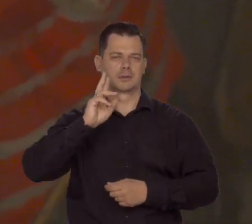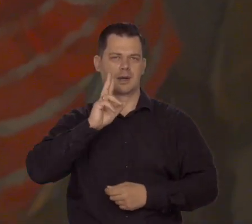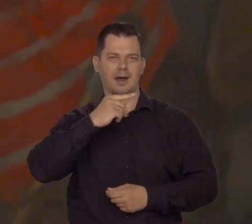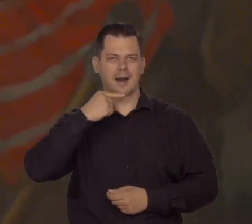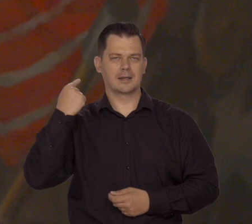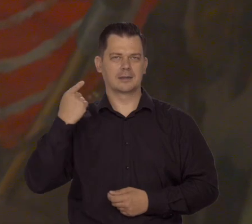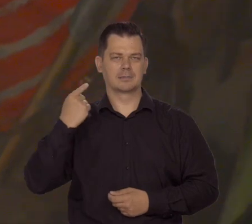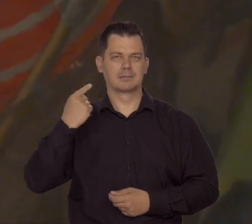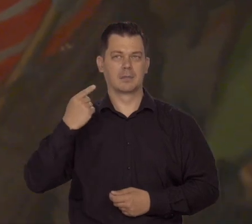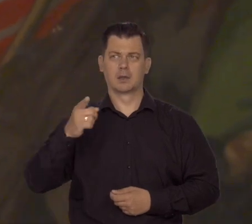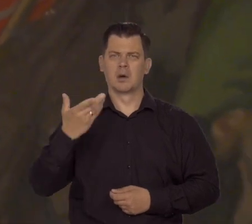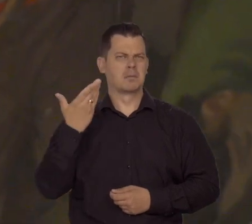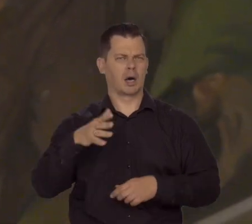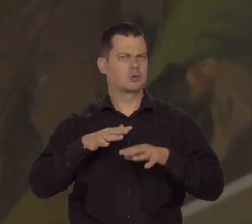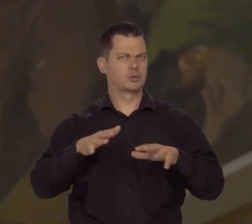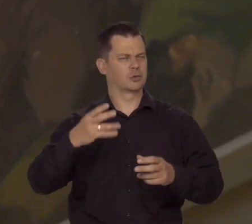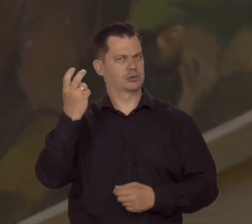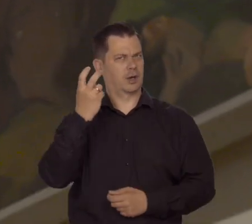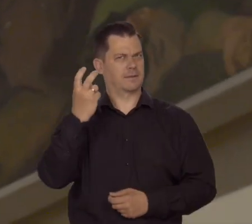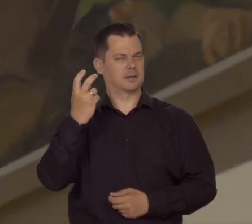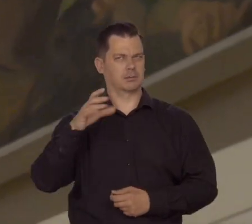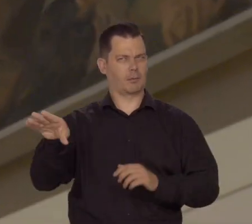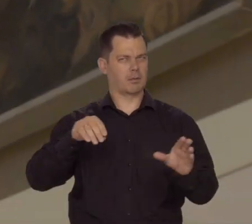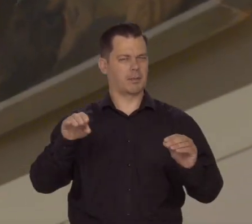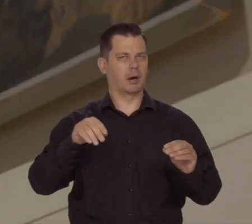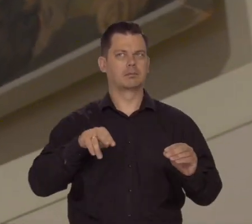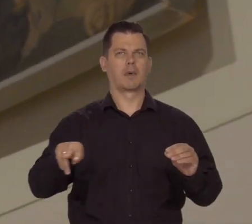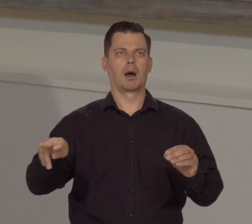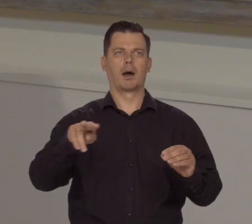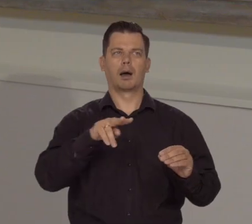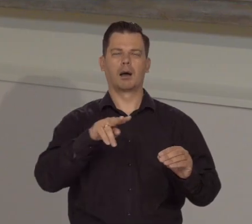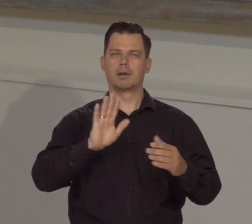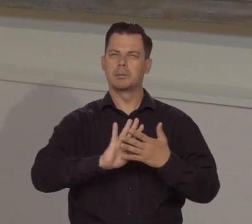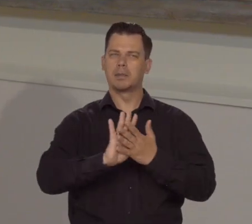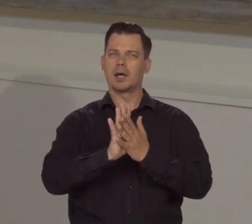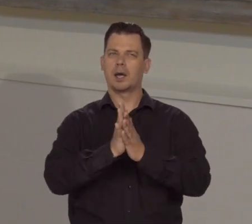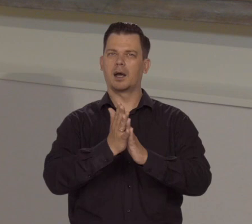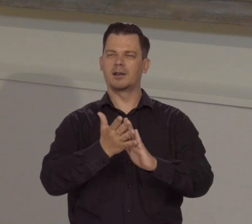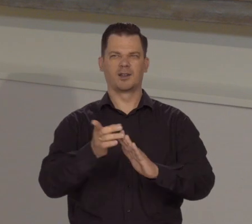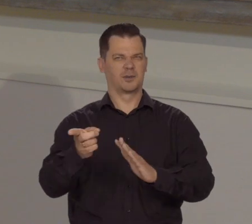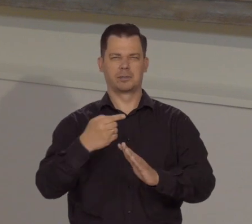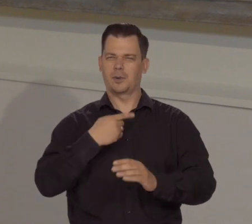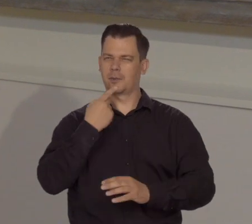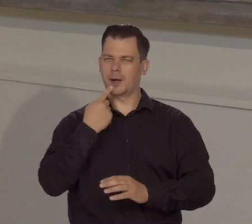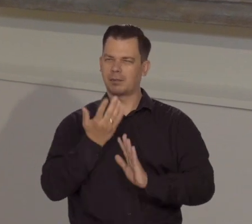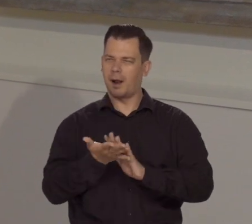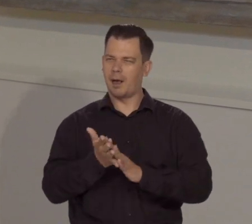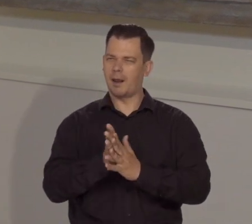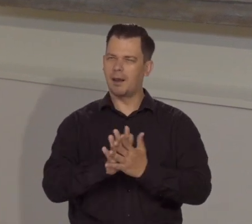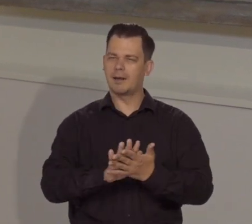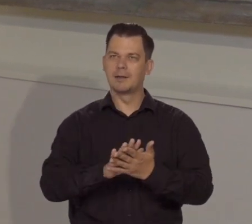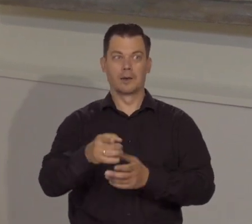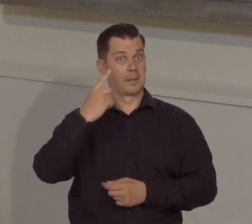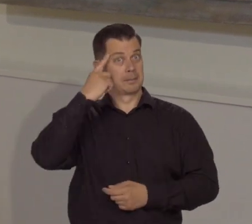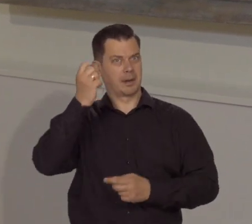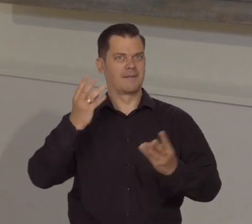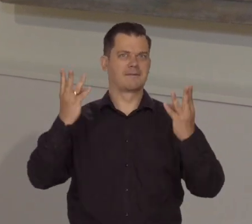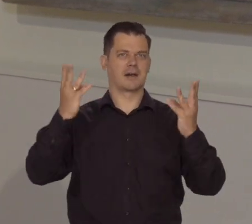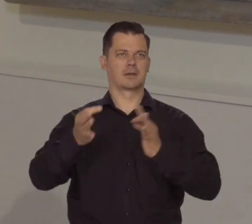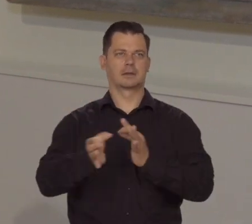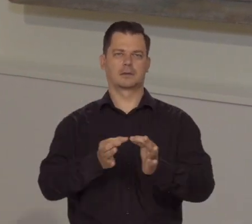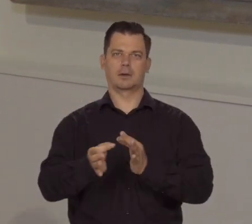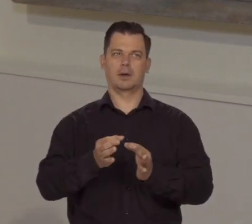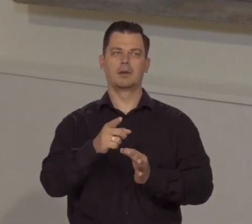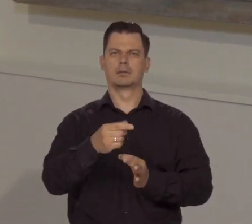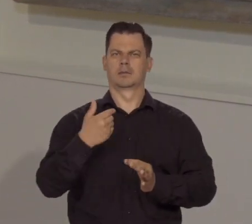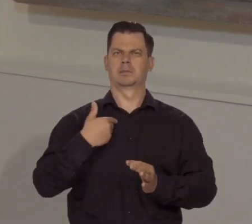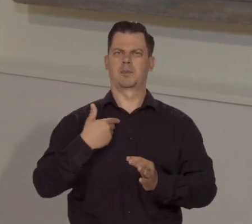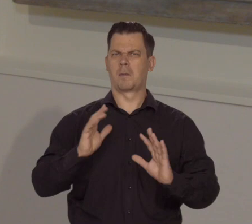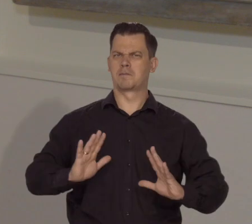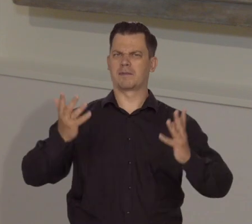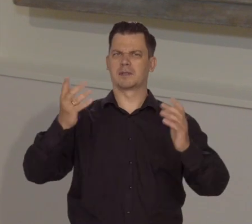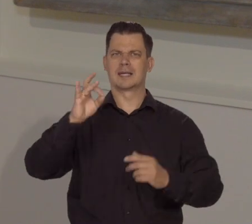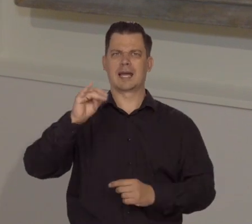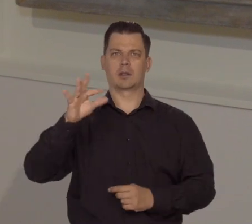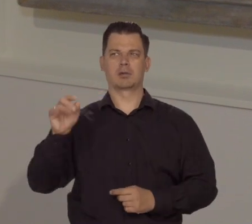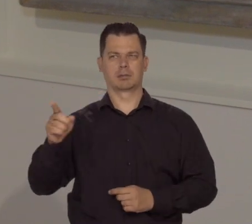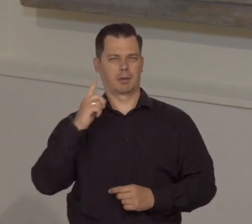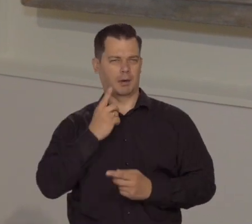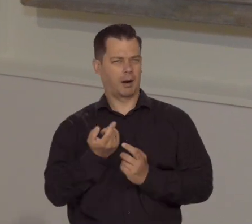which, however, tell us a lot about the evolution and distortions of the memory of important historical events, such as the Warsaw Ghetto Uprising.